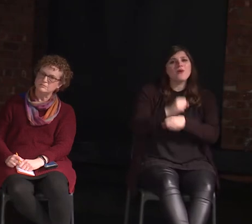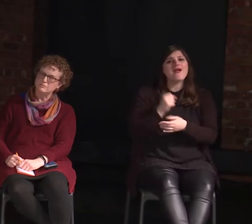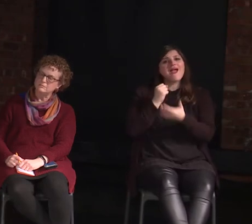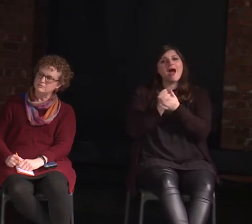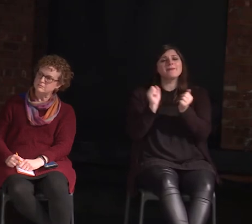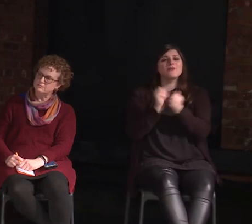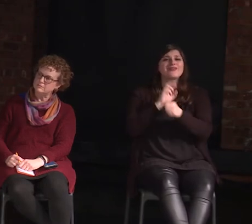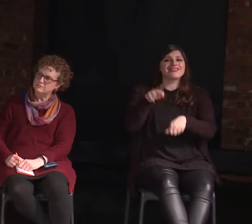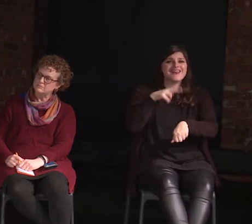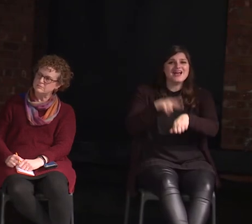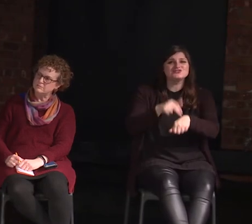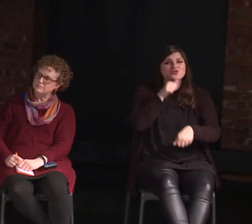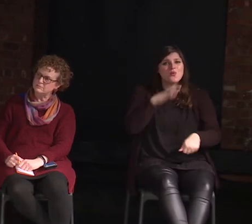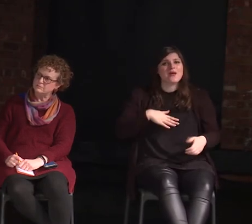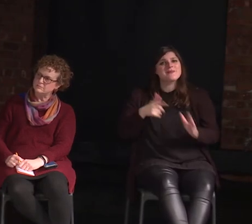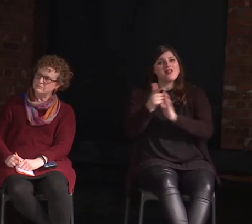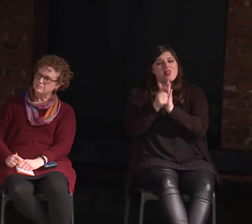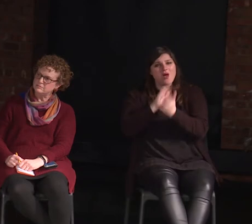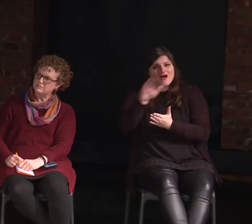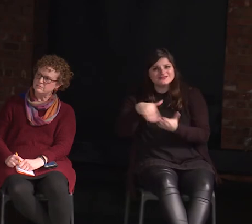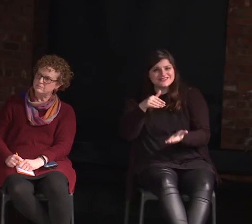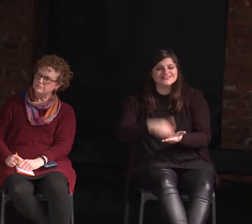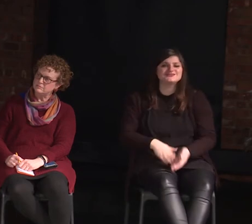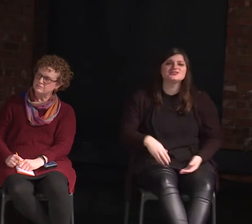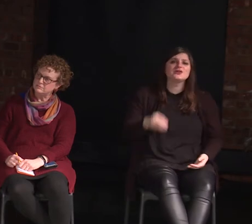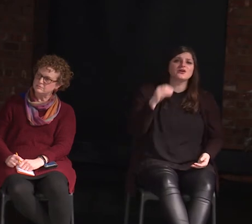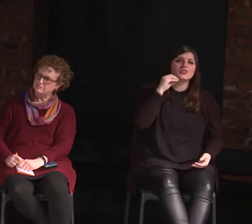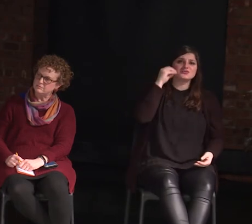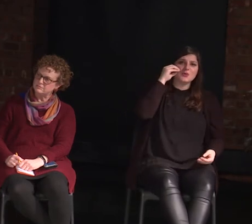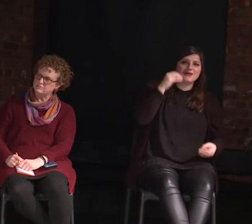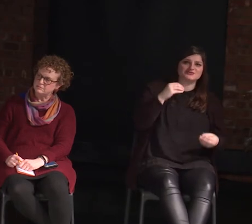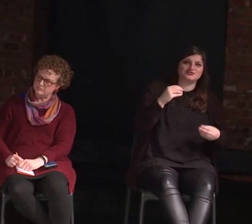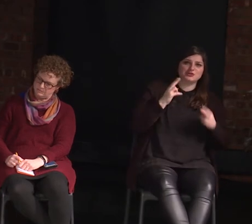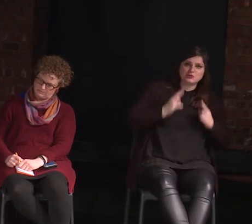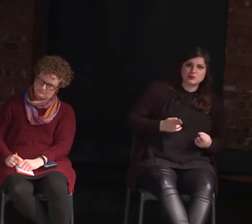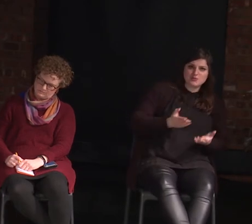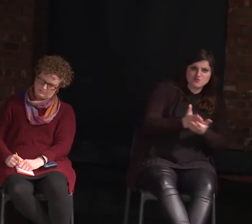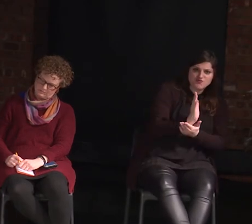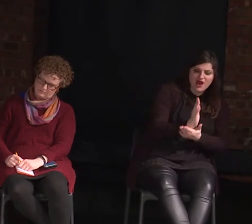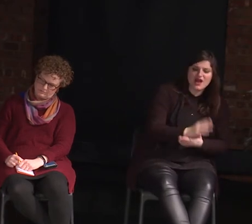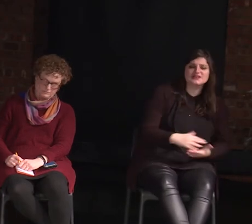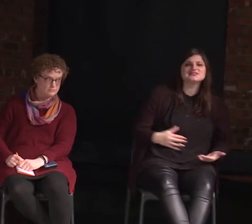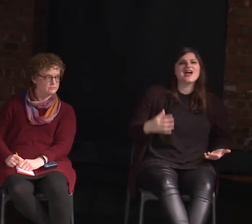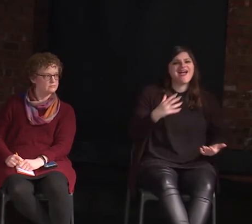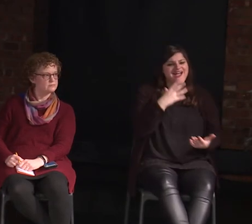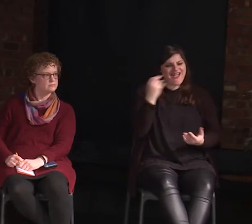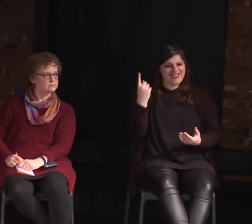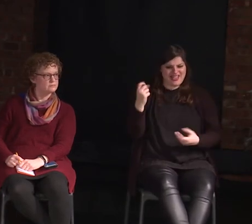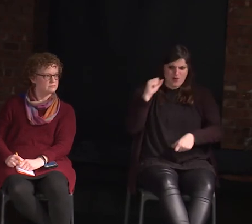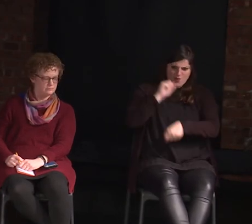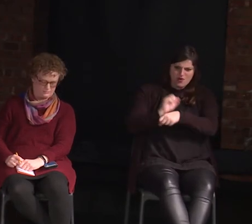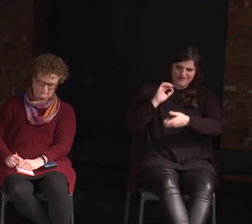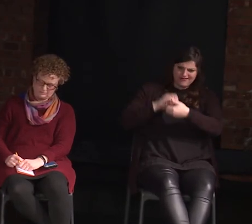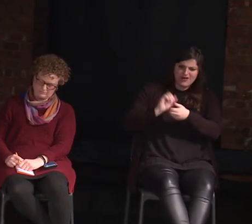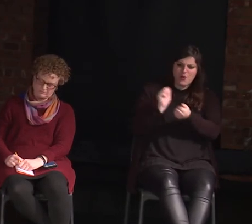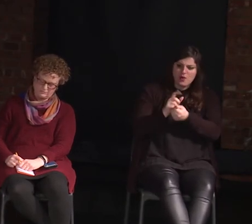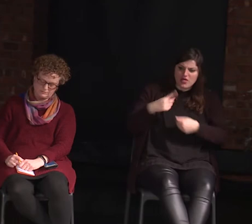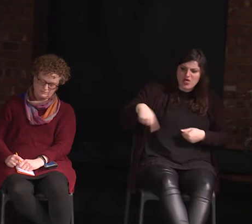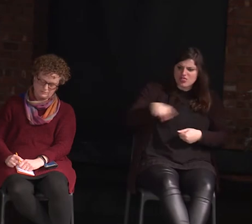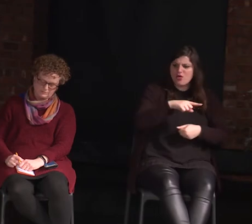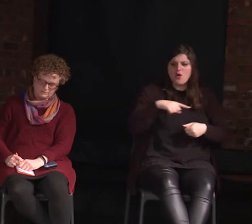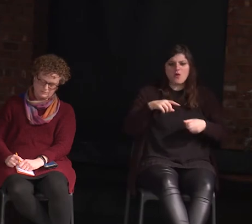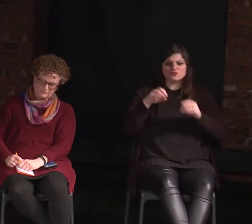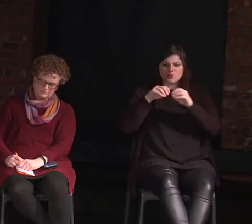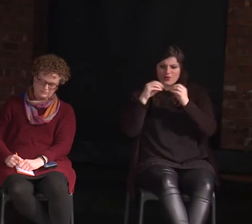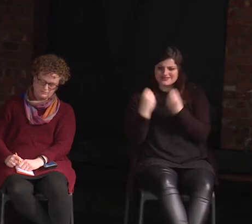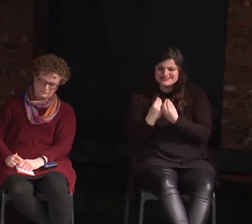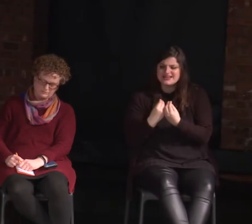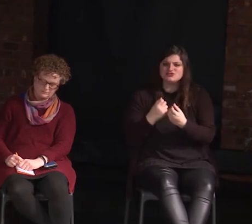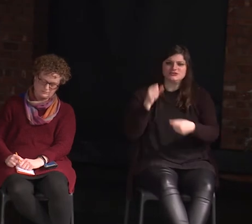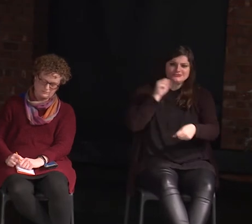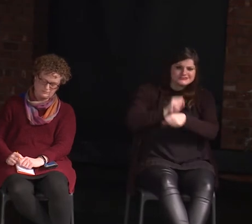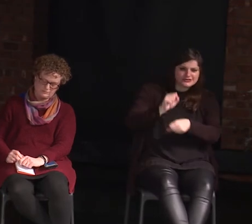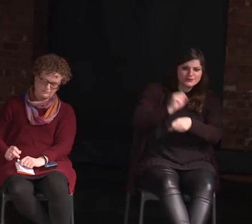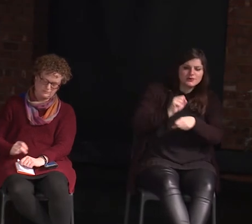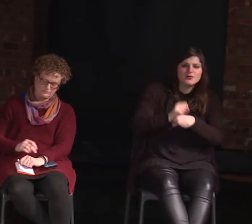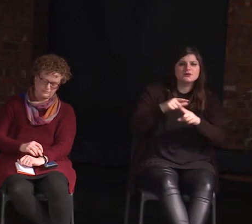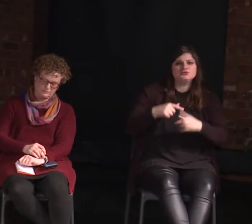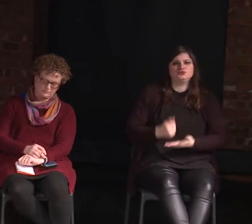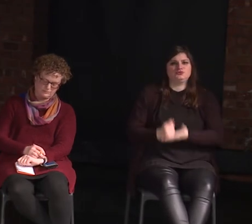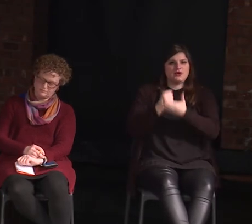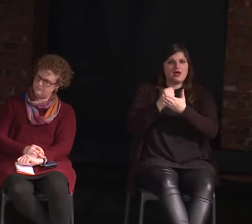Domestic Workers Alliance and Rock USA, those organizations were ready-- once #MeToo happened,